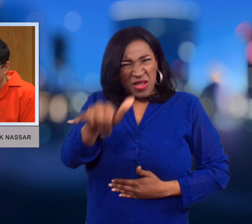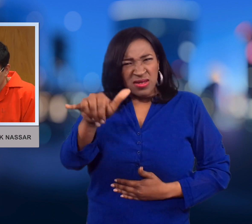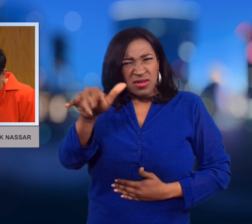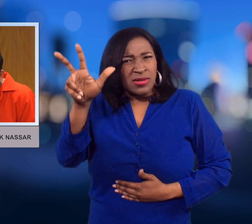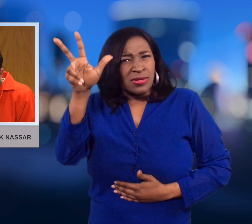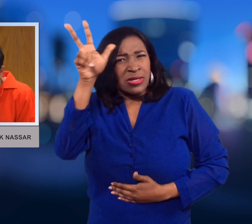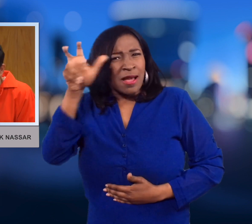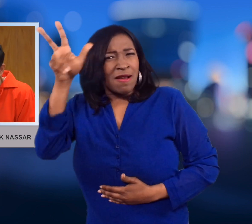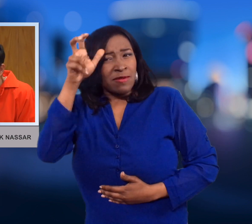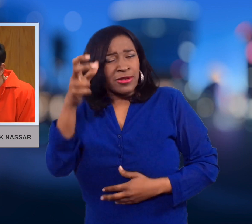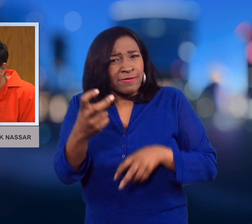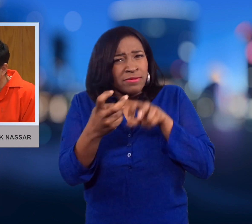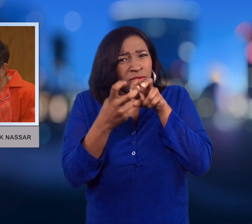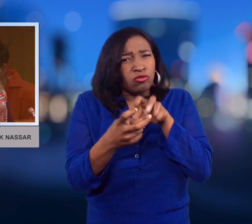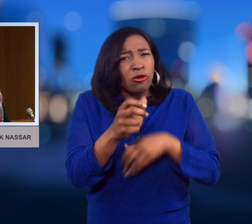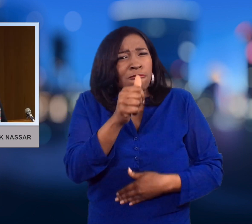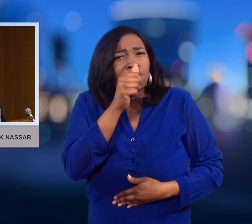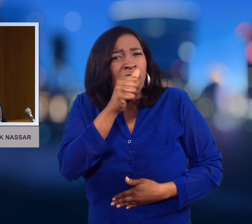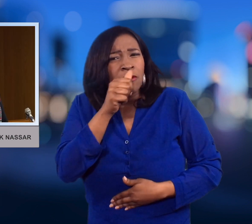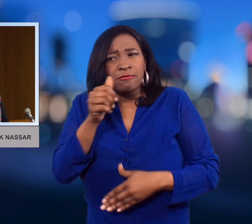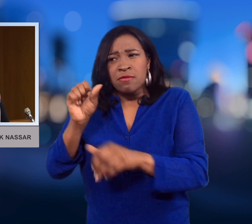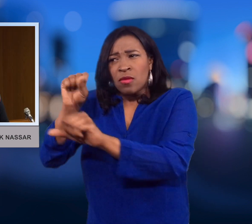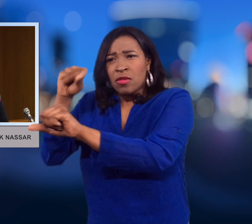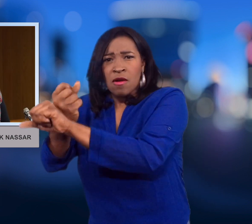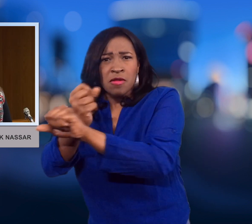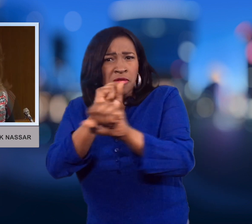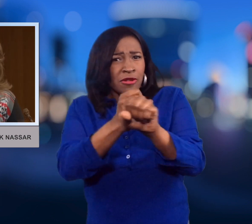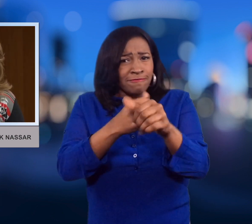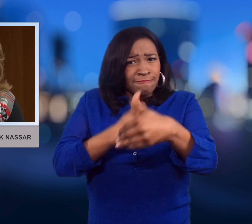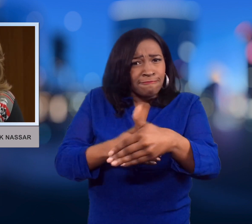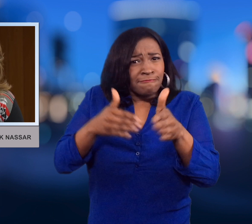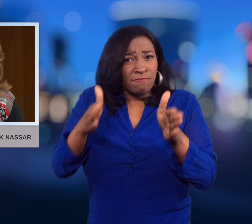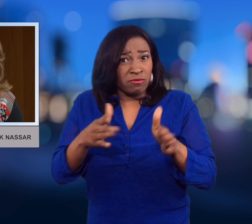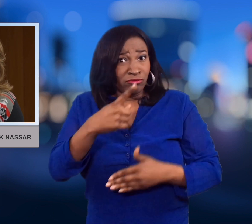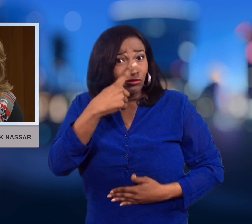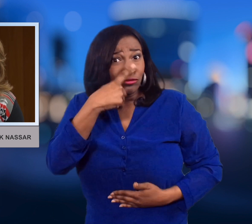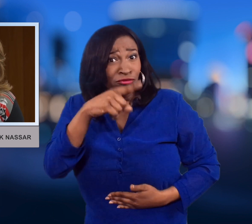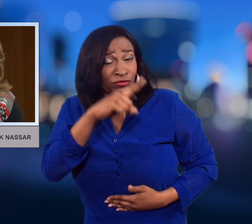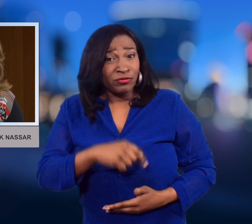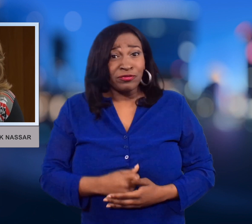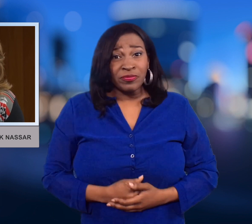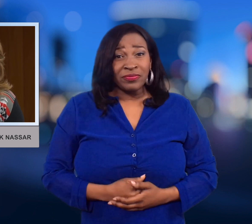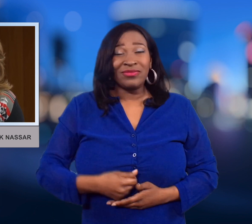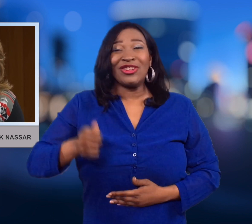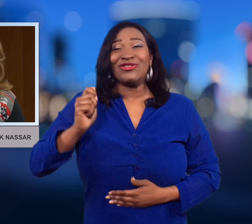minutes alone in a locked room with “this demon.”